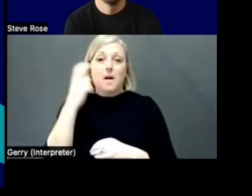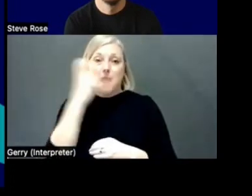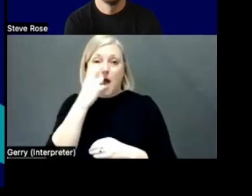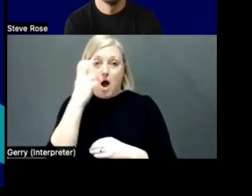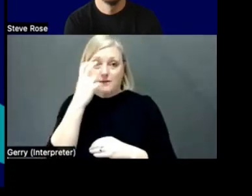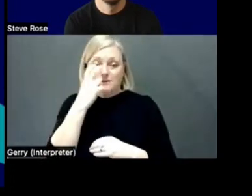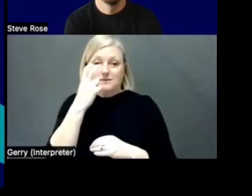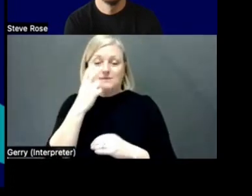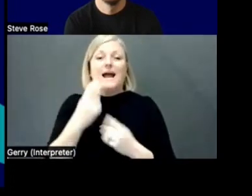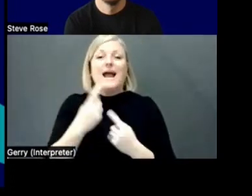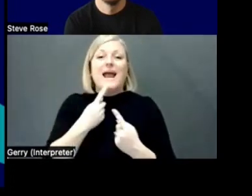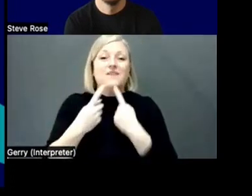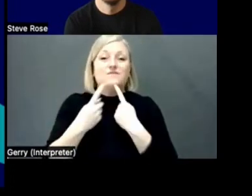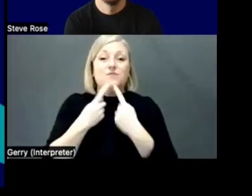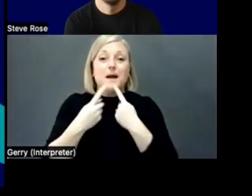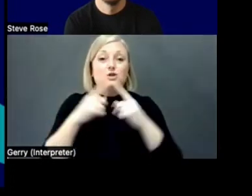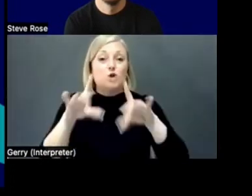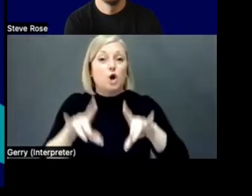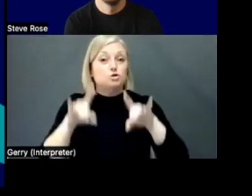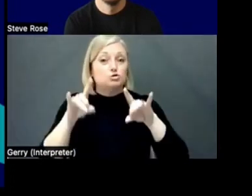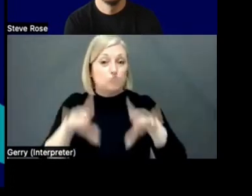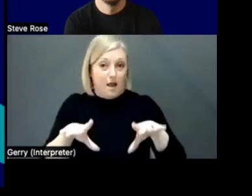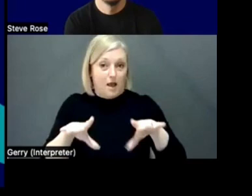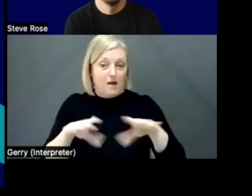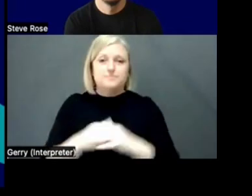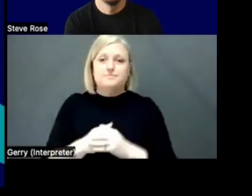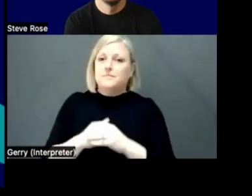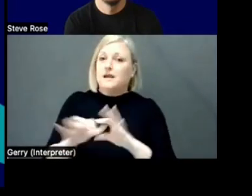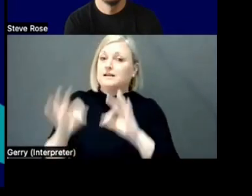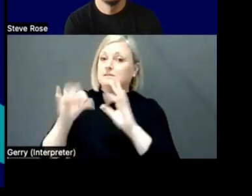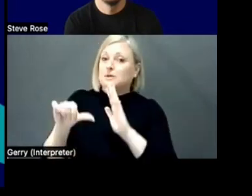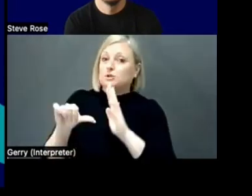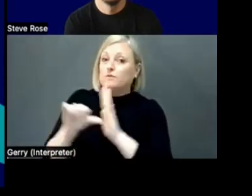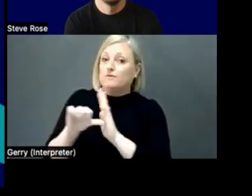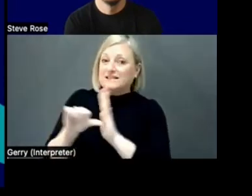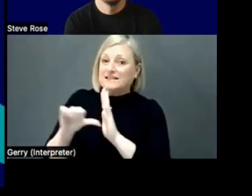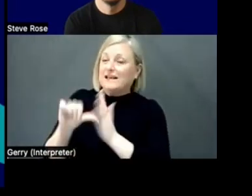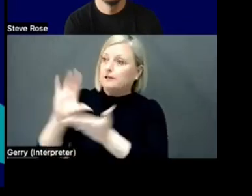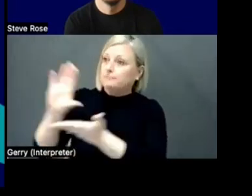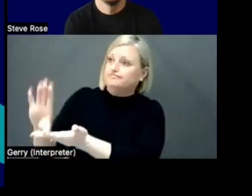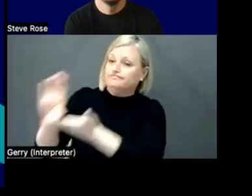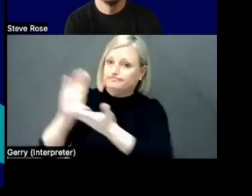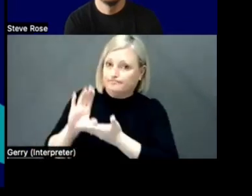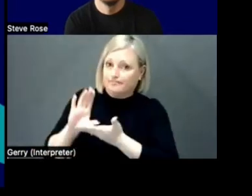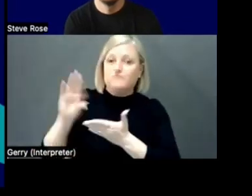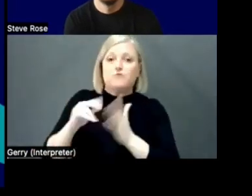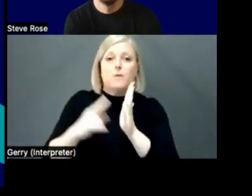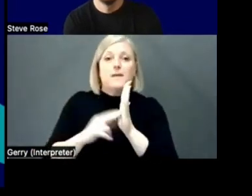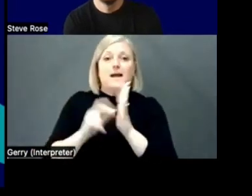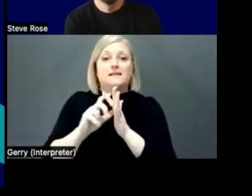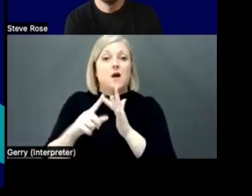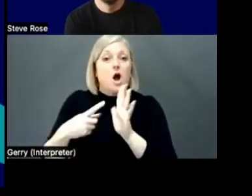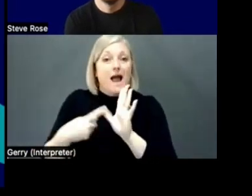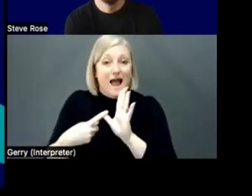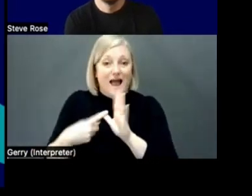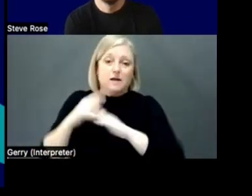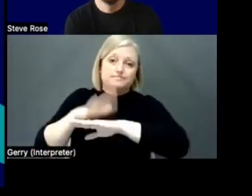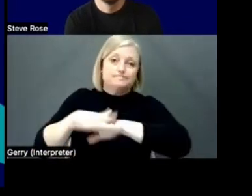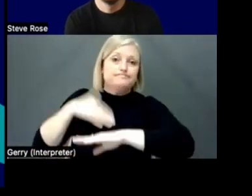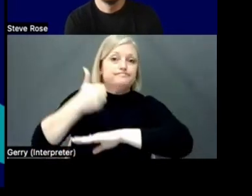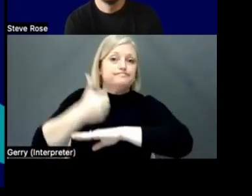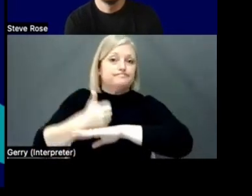which is a project funded by the National Disability Insurance Agency. I would like to start by welcoming